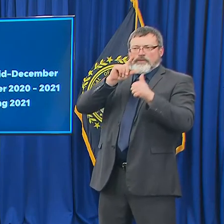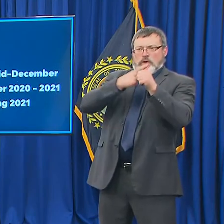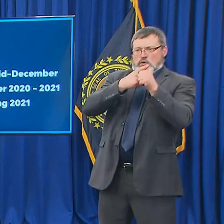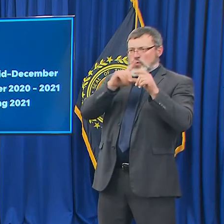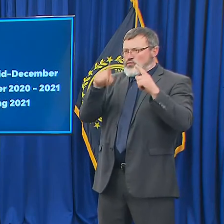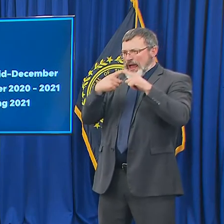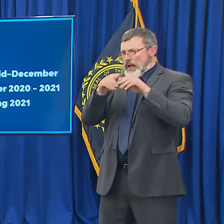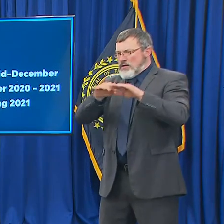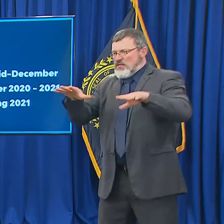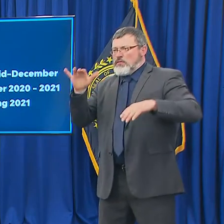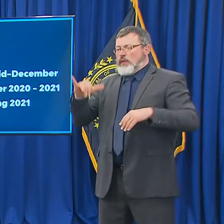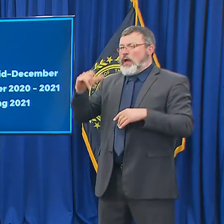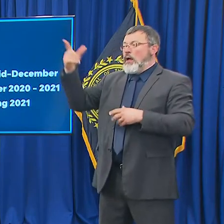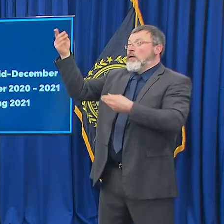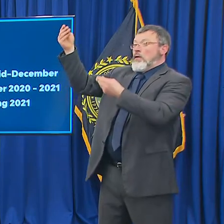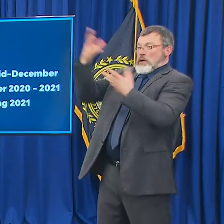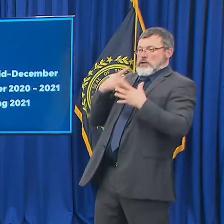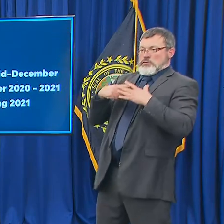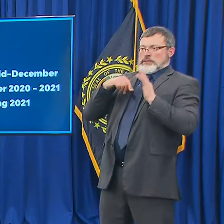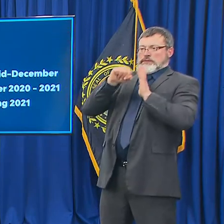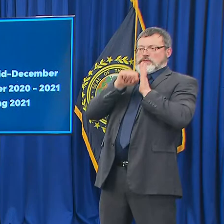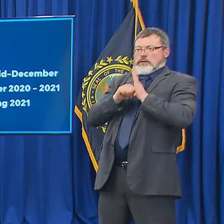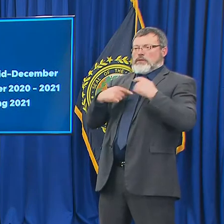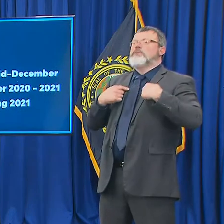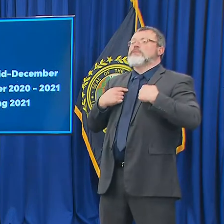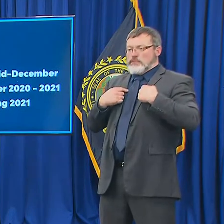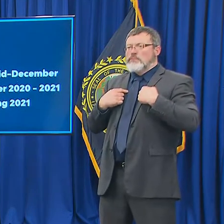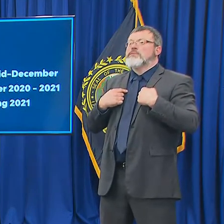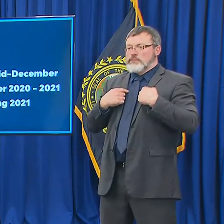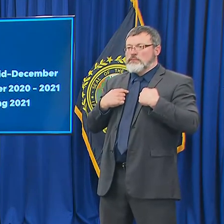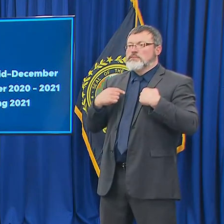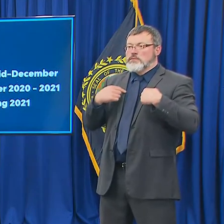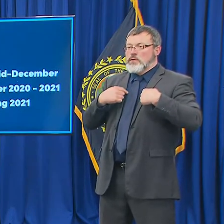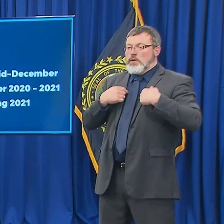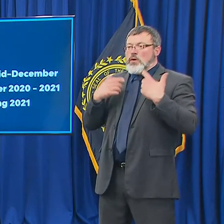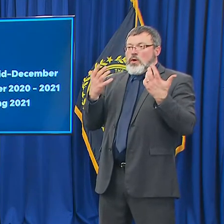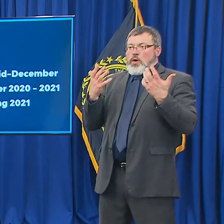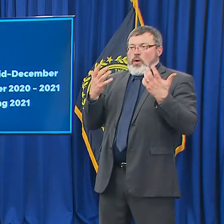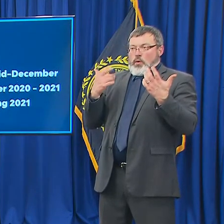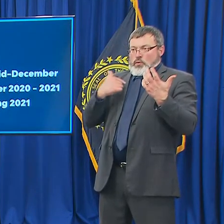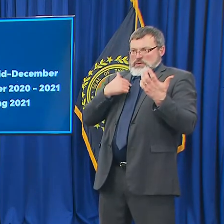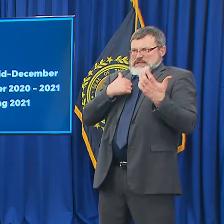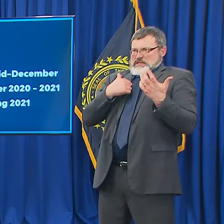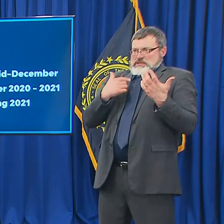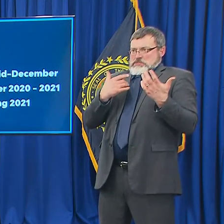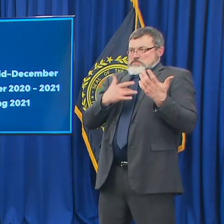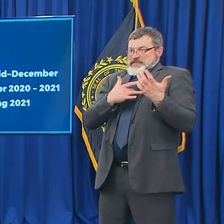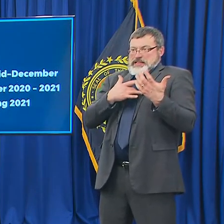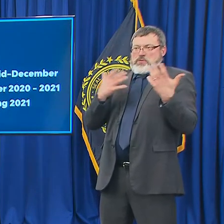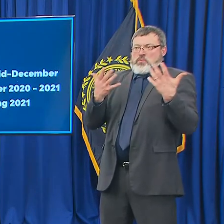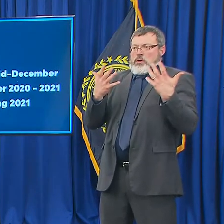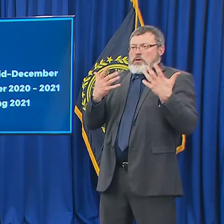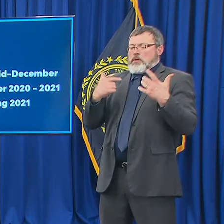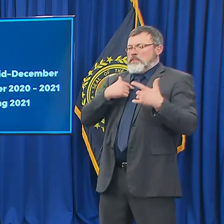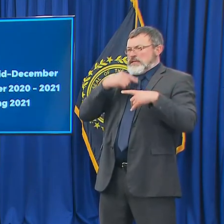through pharmacies and clinics. So this is the best information we have available at this time.